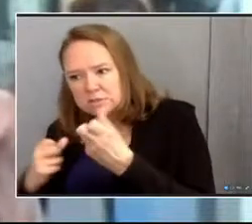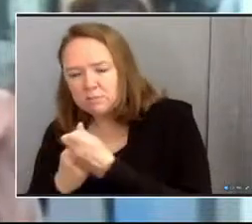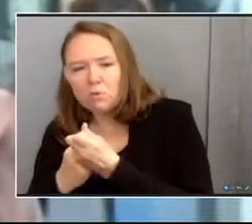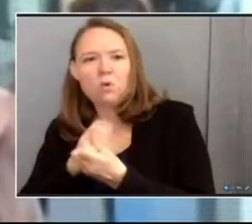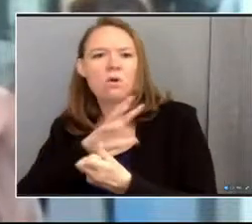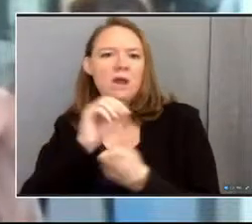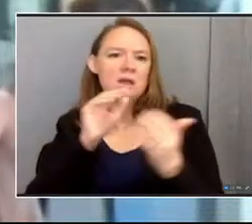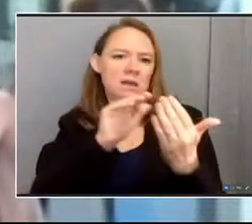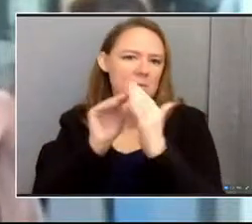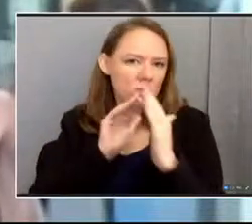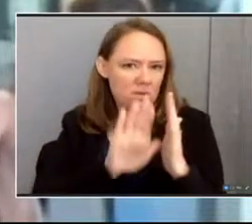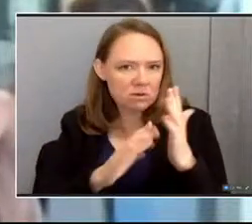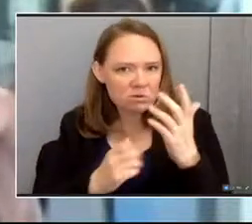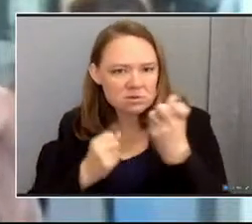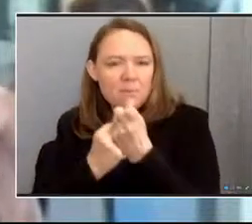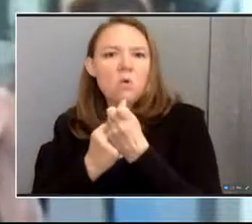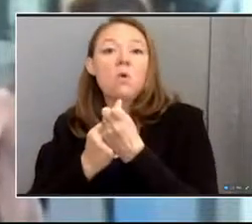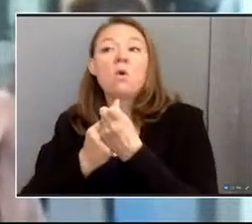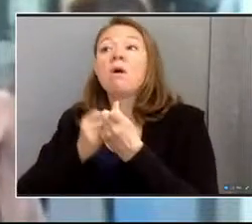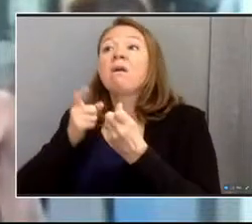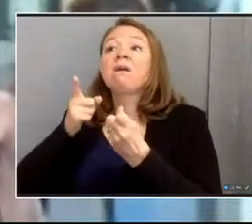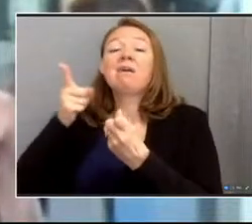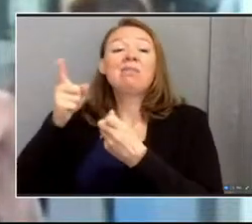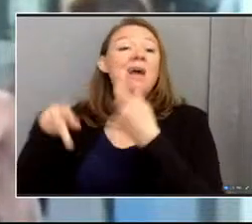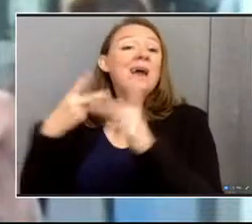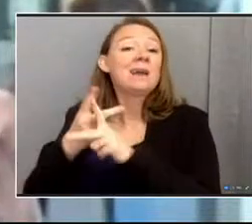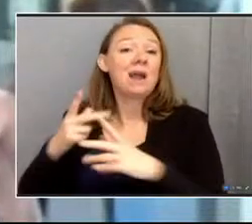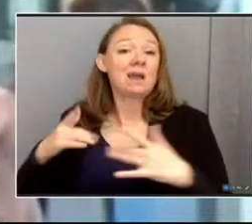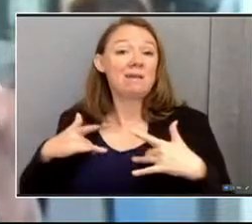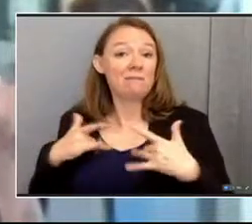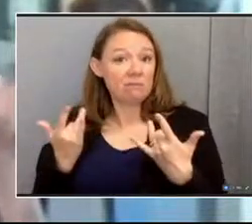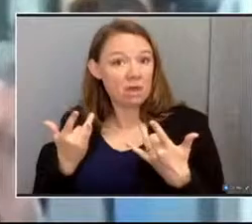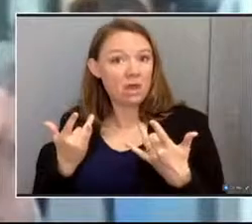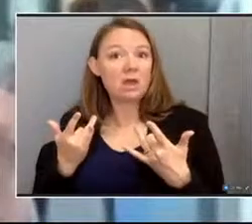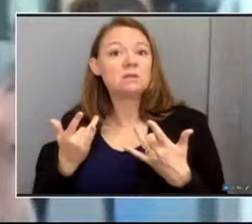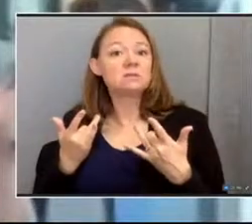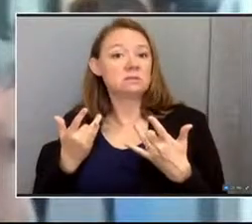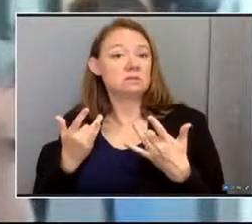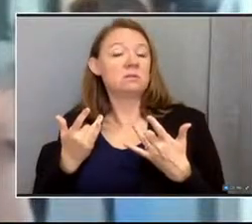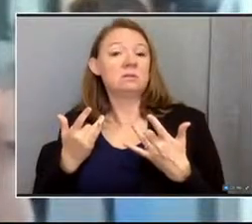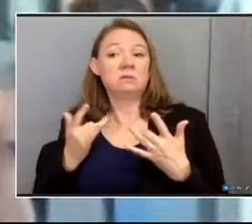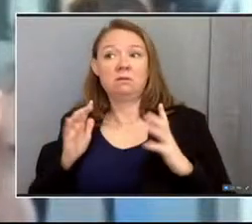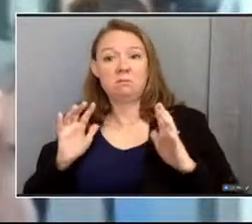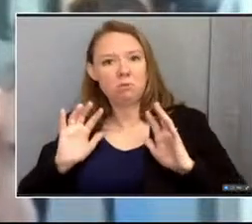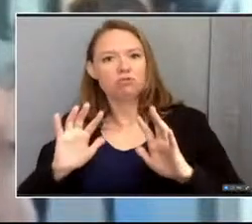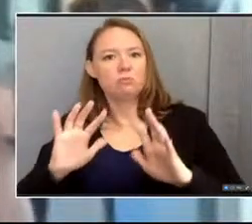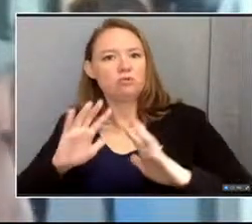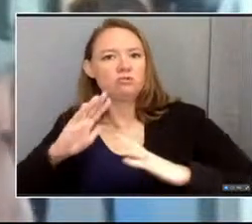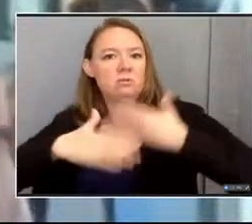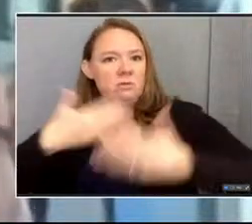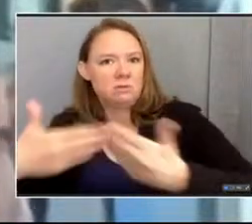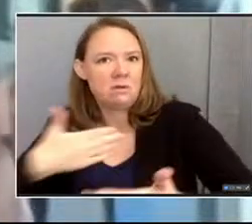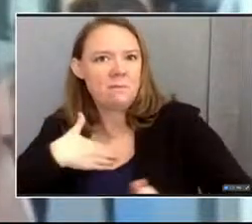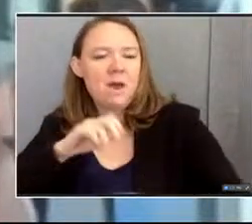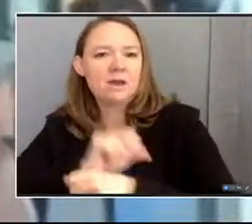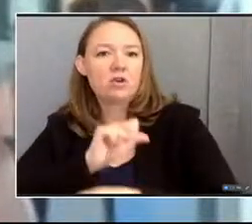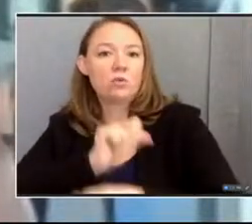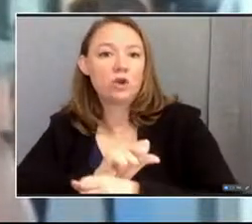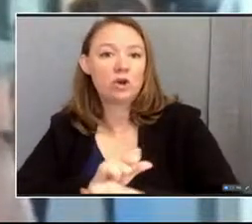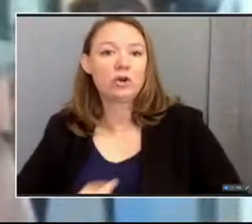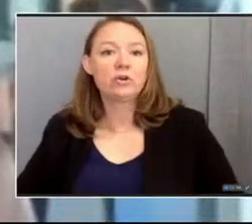would push forward my life and my career. I had no illusions about the fact that even though I was